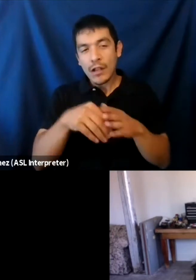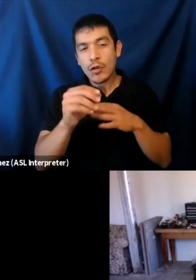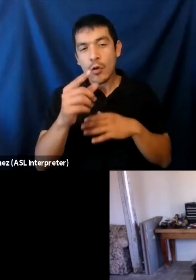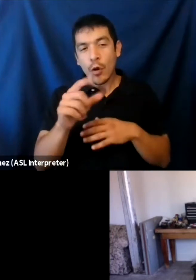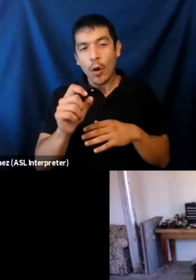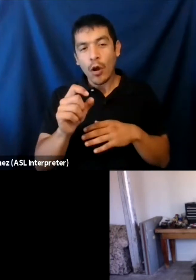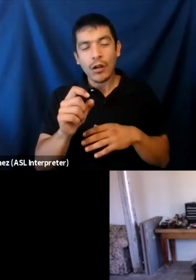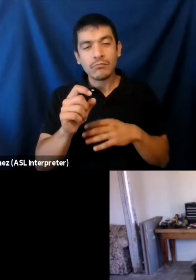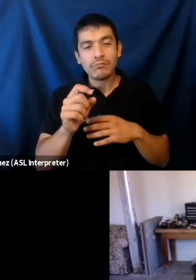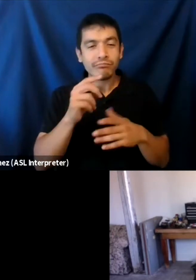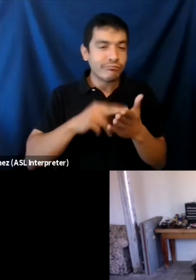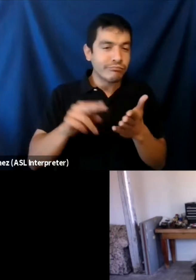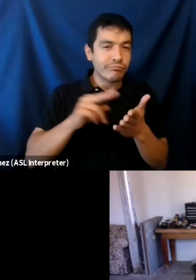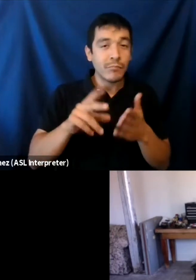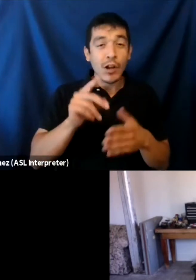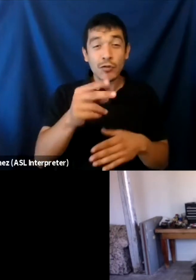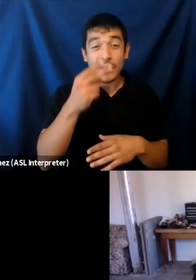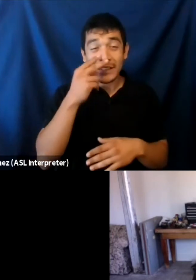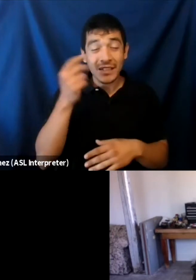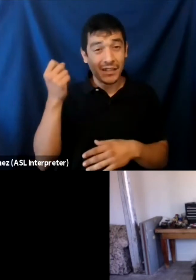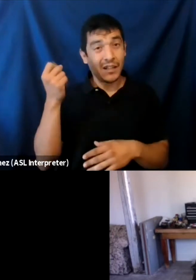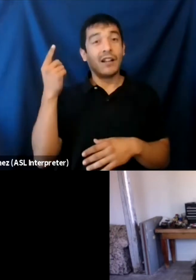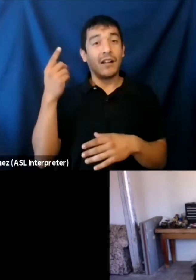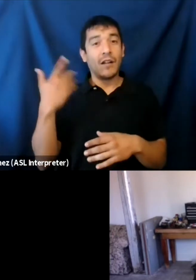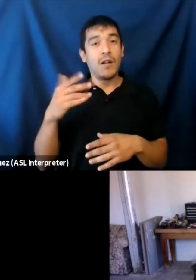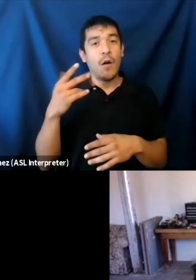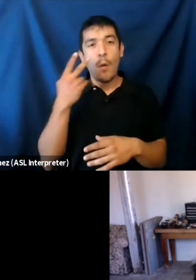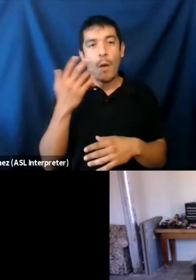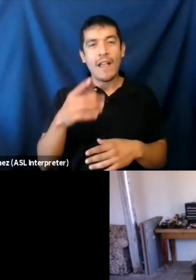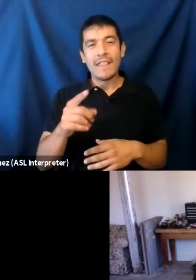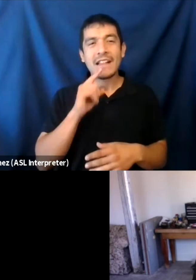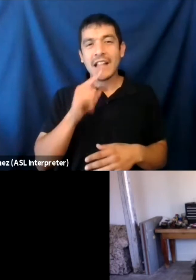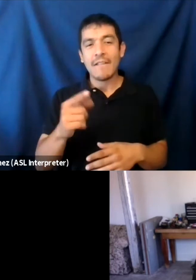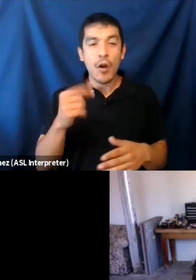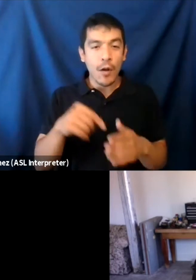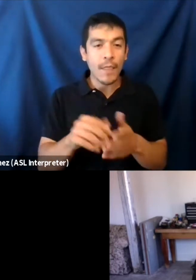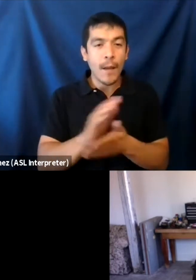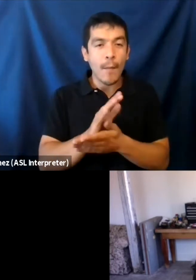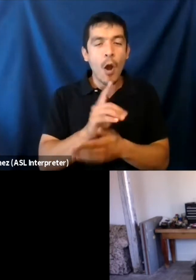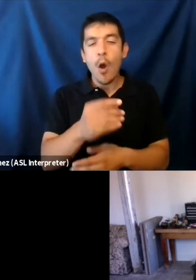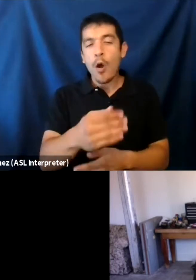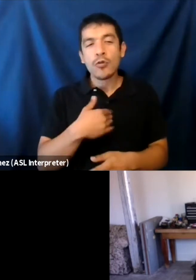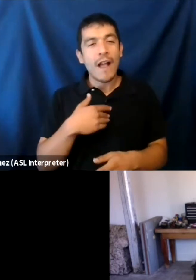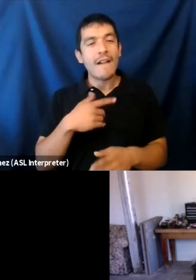do you get a little zing right away where you're like, oh, this is definitely going in the movie, or do you just have like pages of ideas